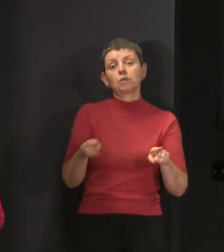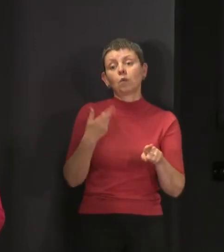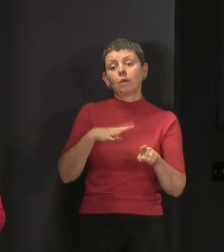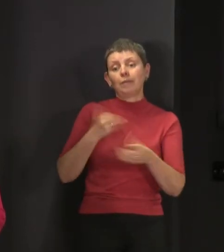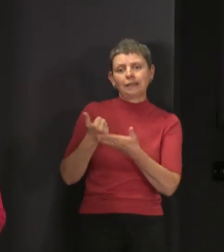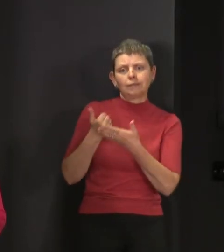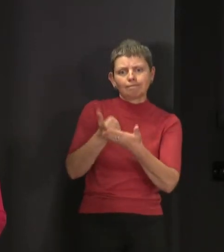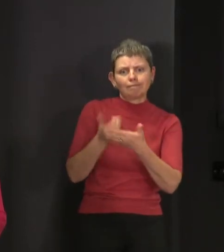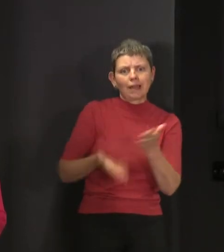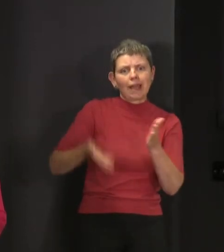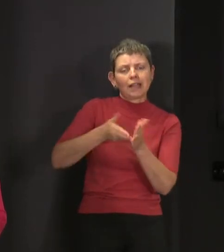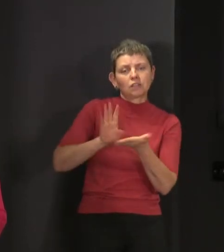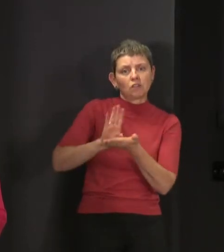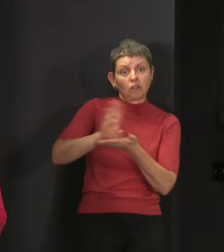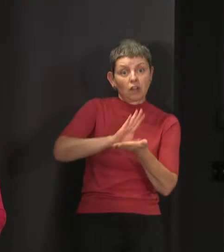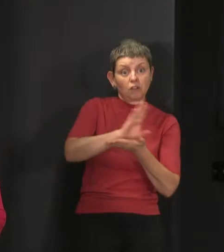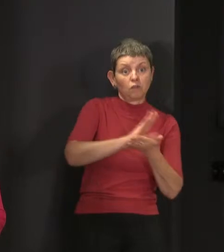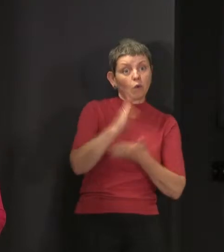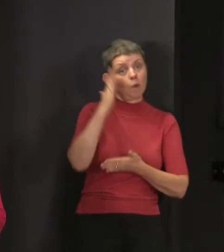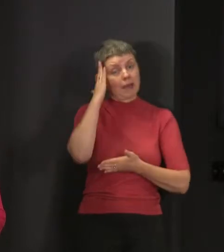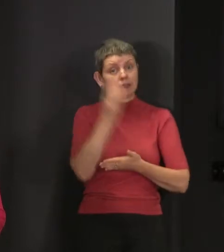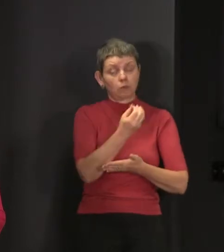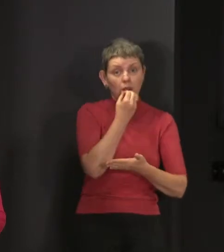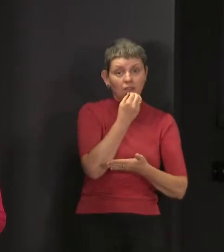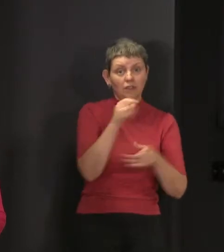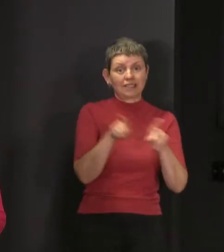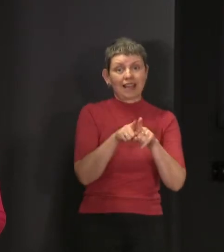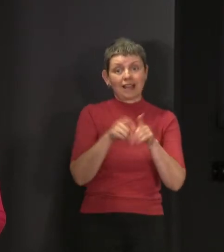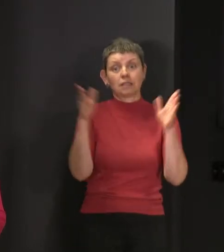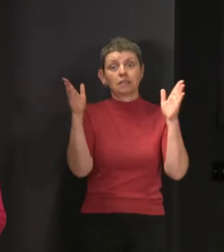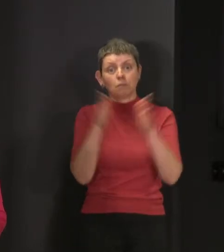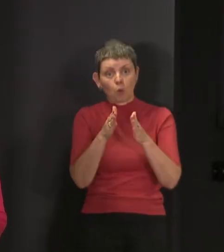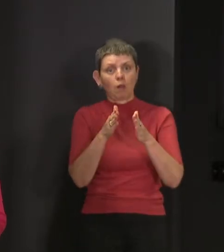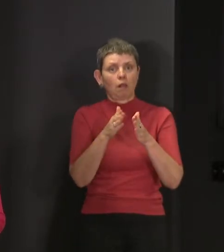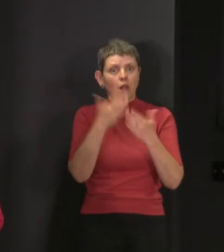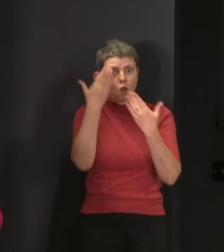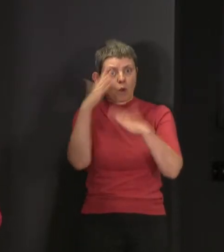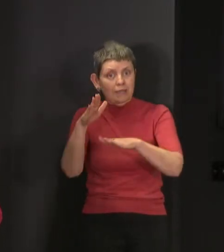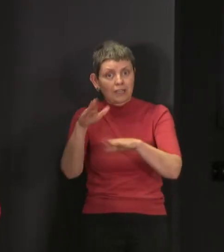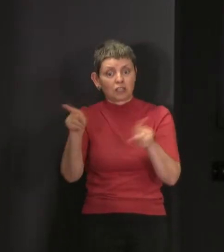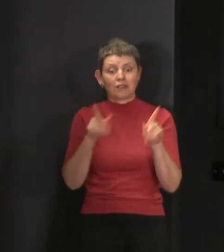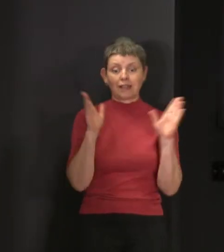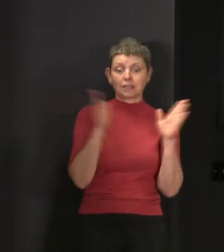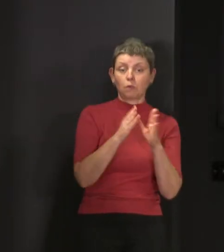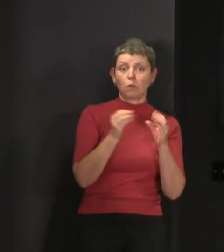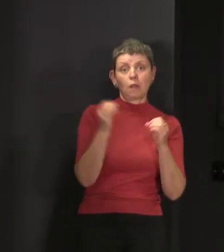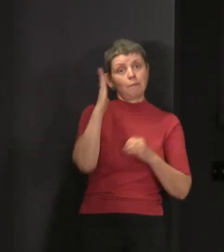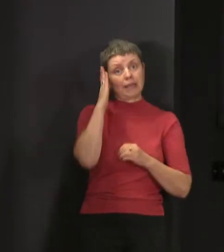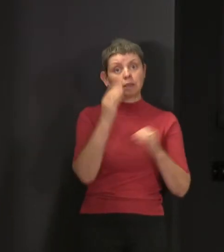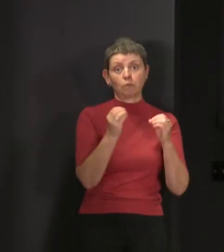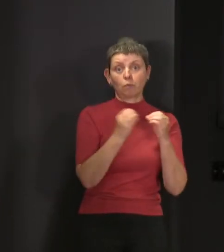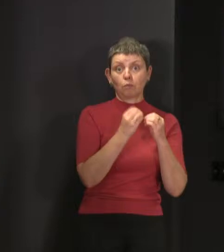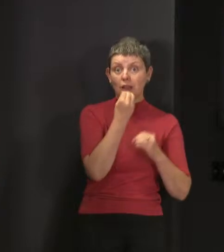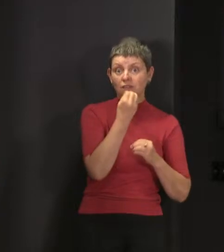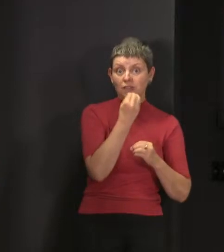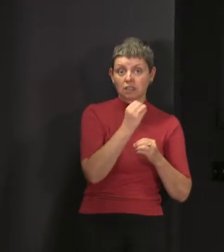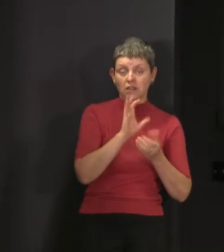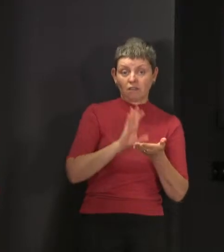service accommodation I can confirm today that the small B&B fund which is part of their £185 million business